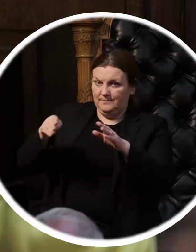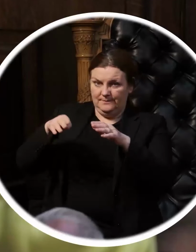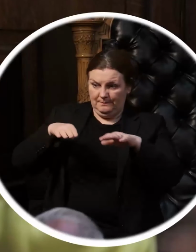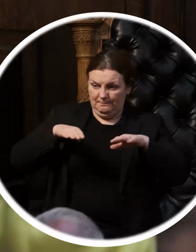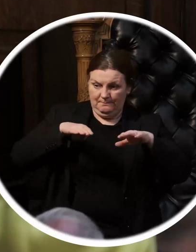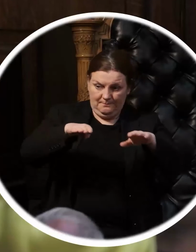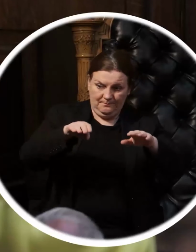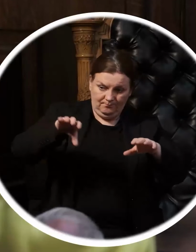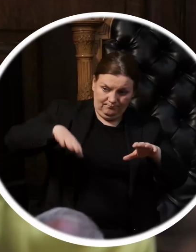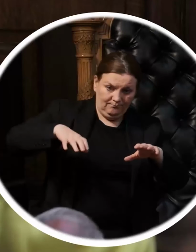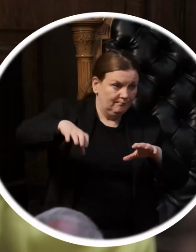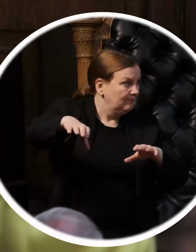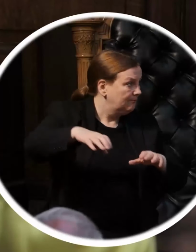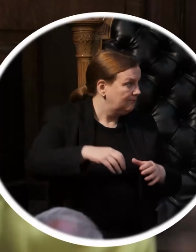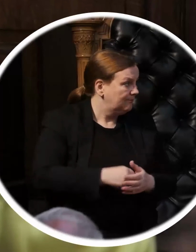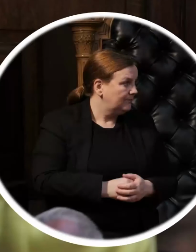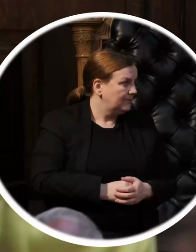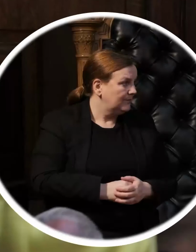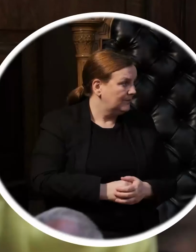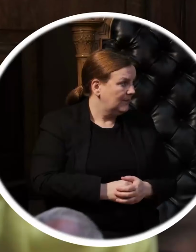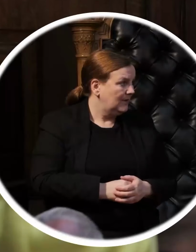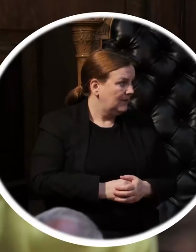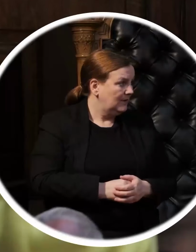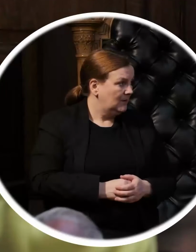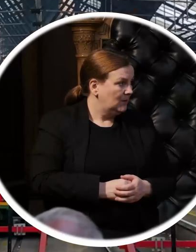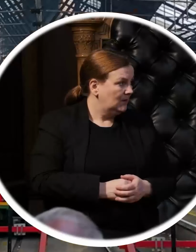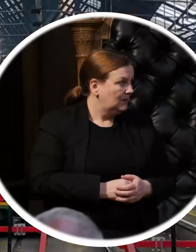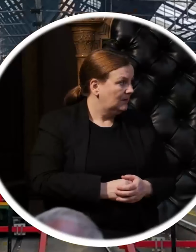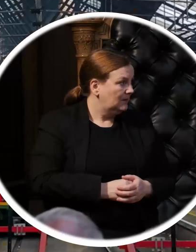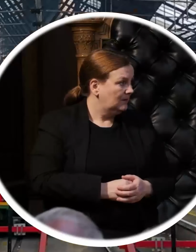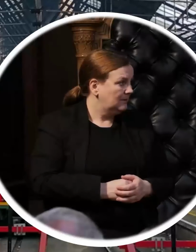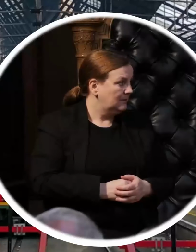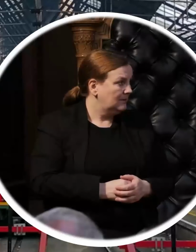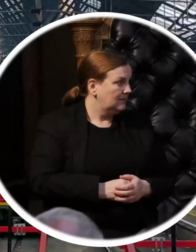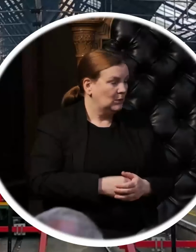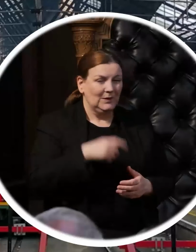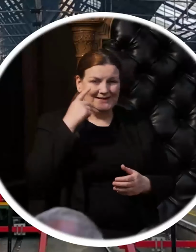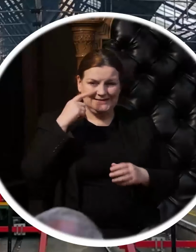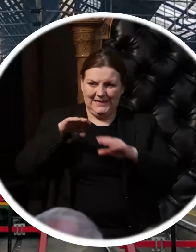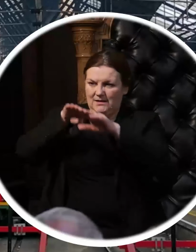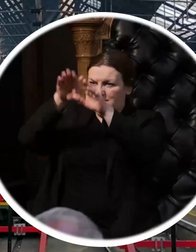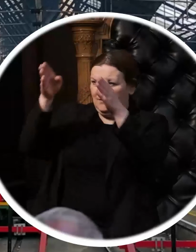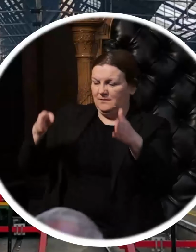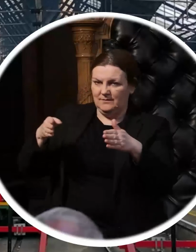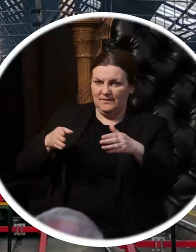in kind of the right hand side of that image there, the top then of the roof again, that's completely replaced.